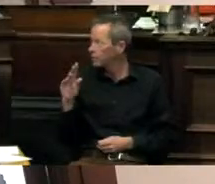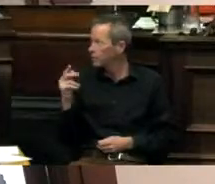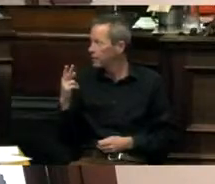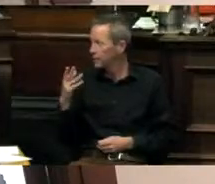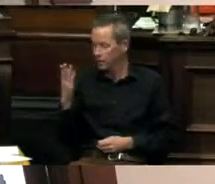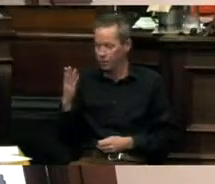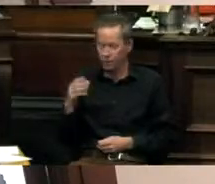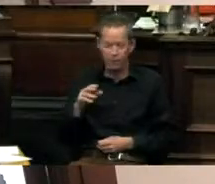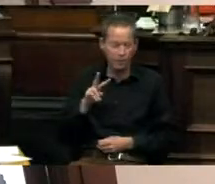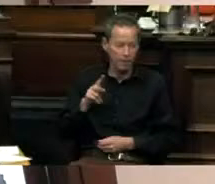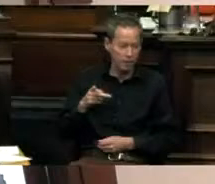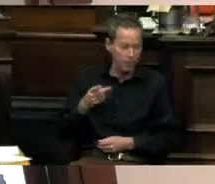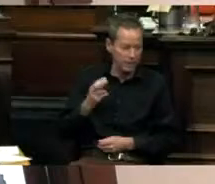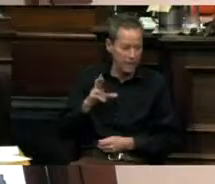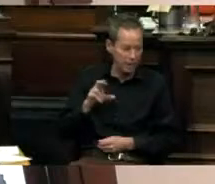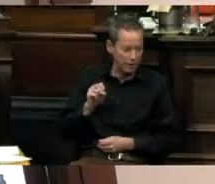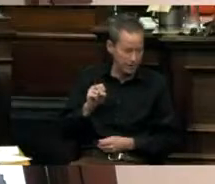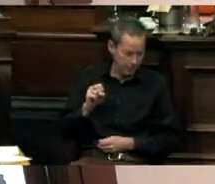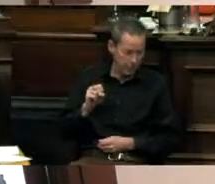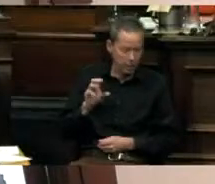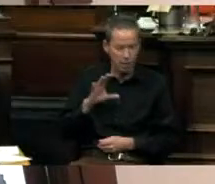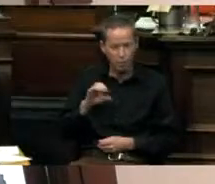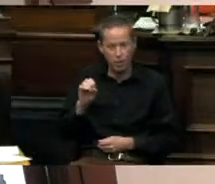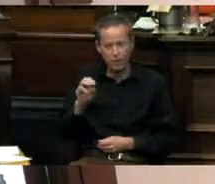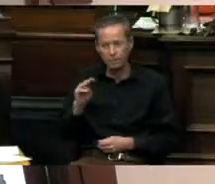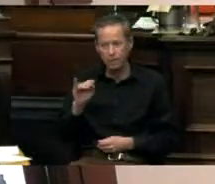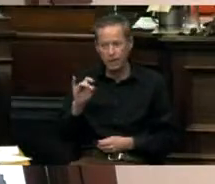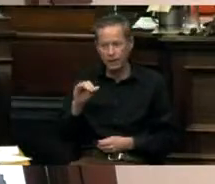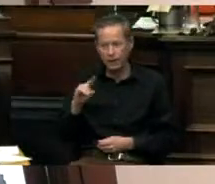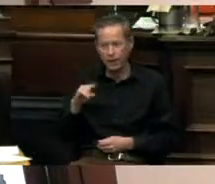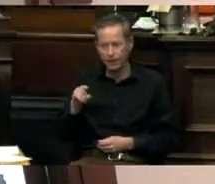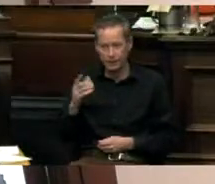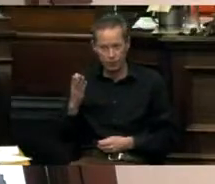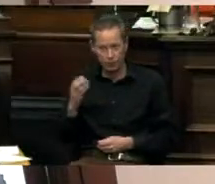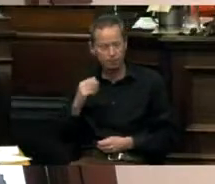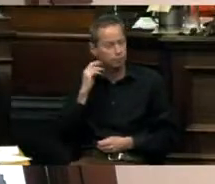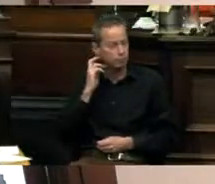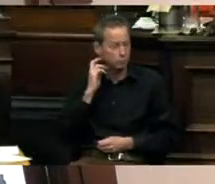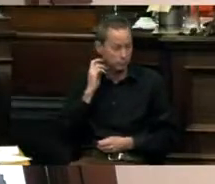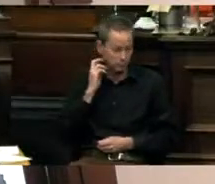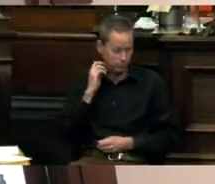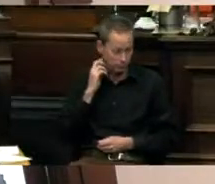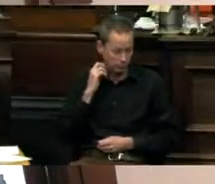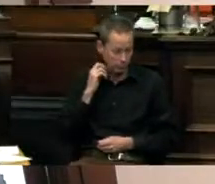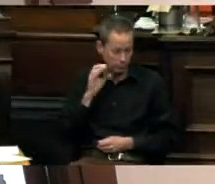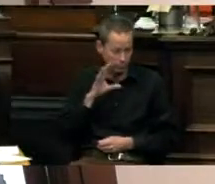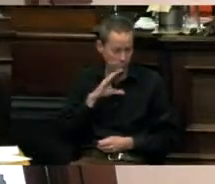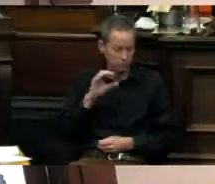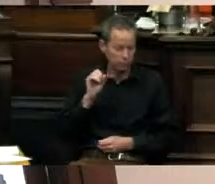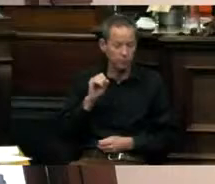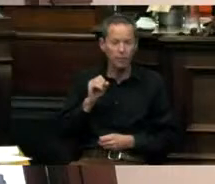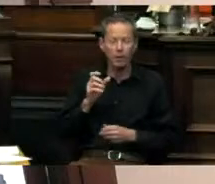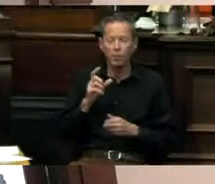here. Council member. Patterson here. Council member. Smith here. Vice president. Harris